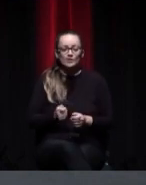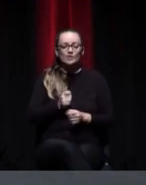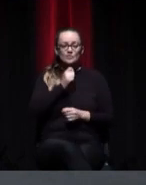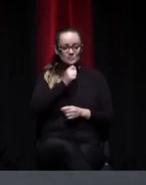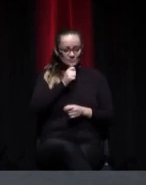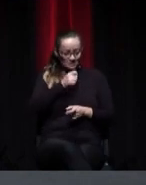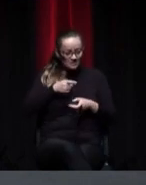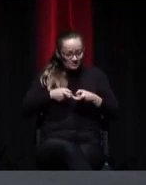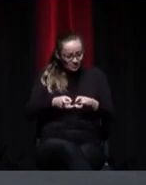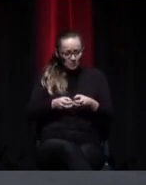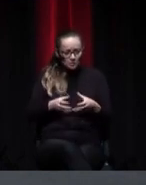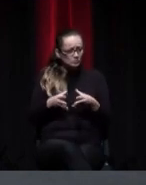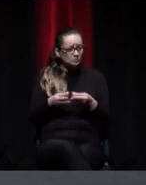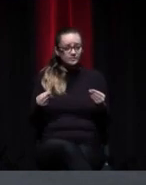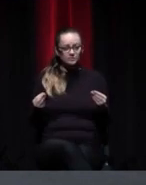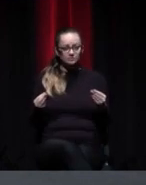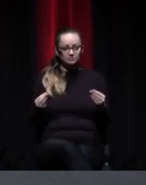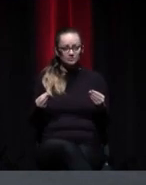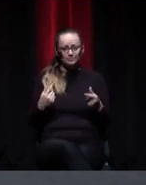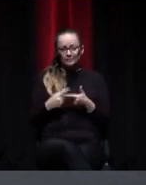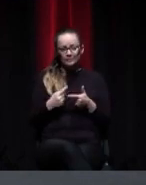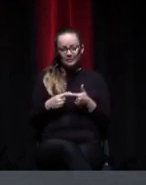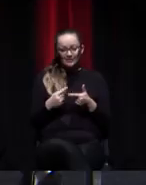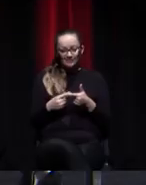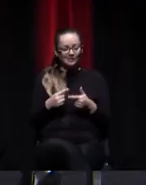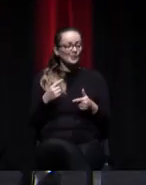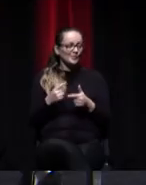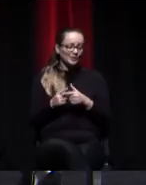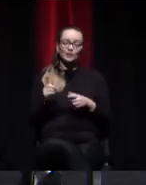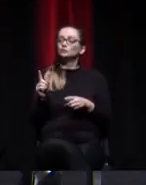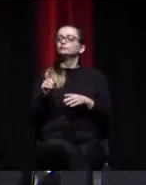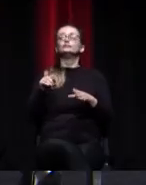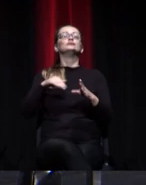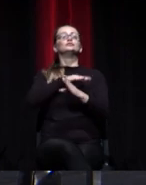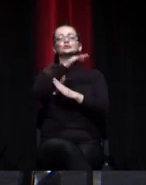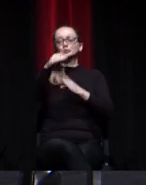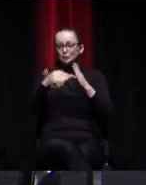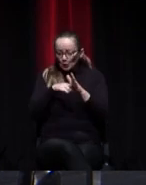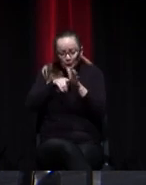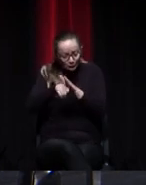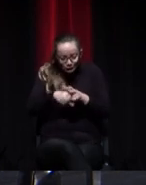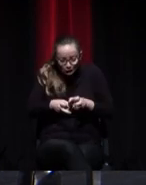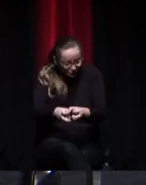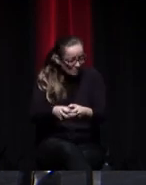It's gone from history. Why? For, if everybody's investigating, someone will do this work for you.